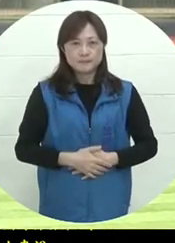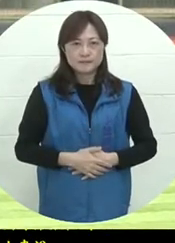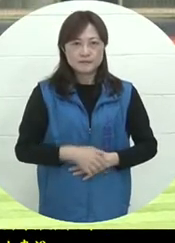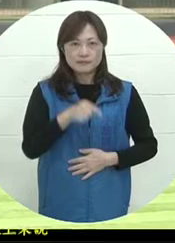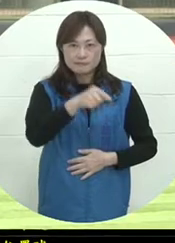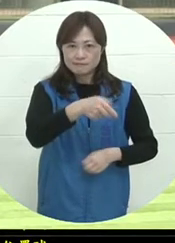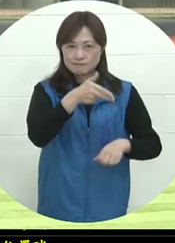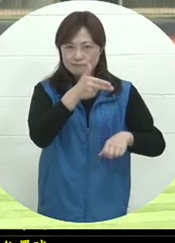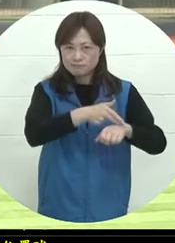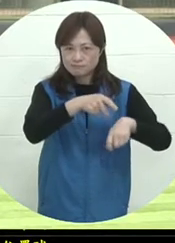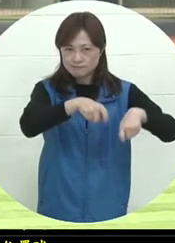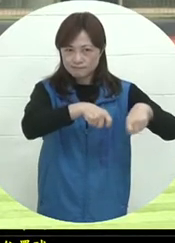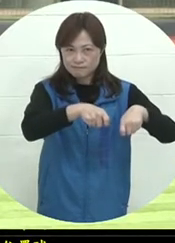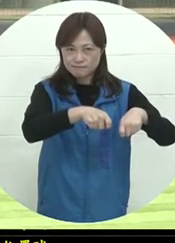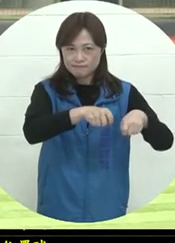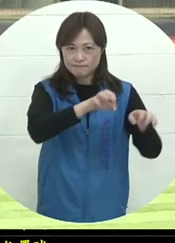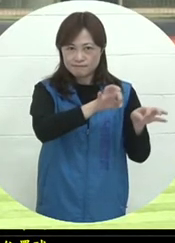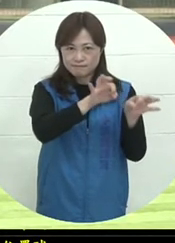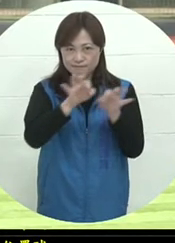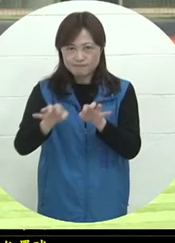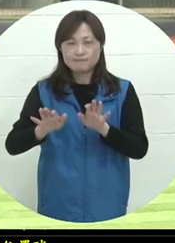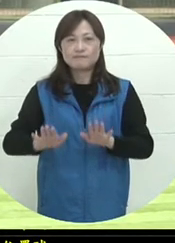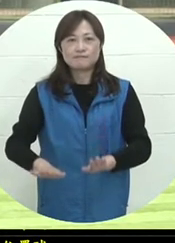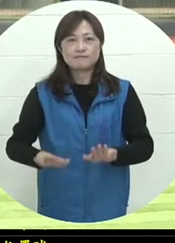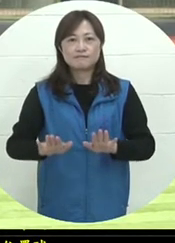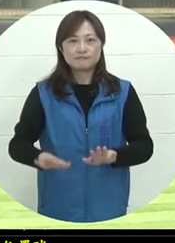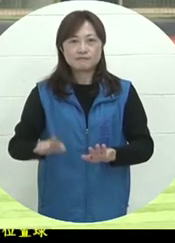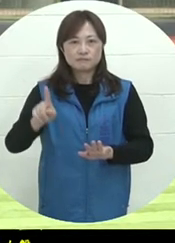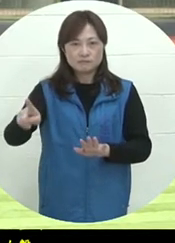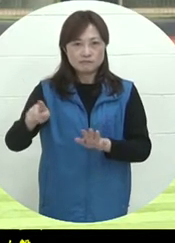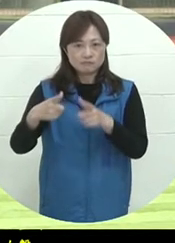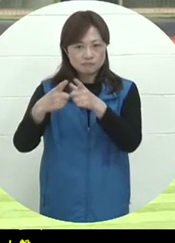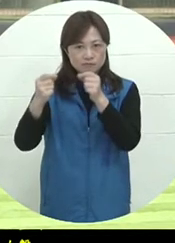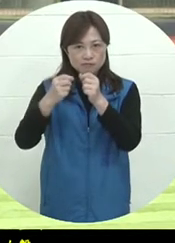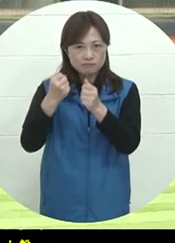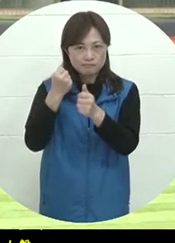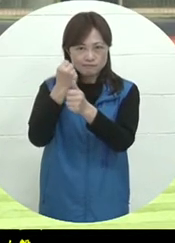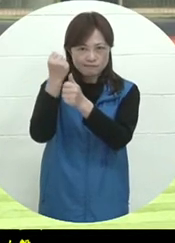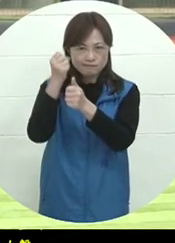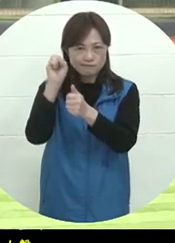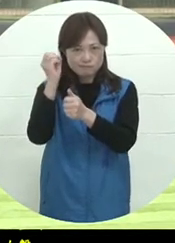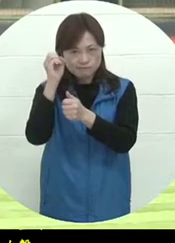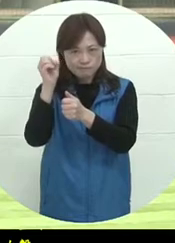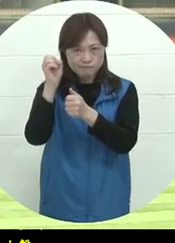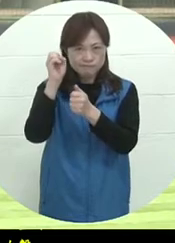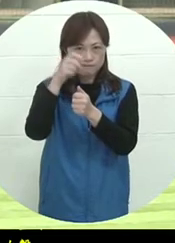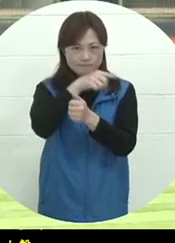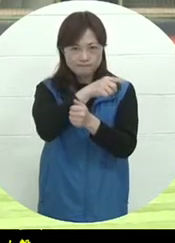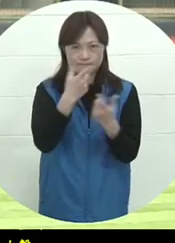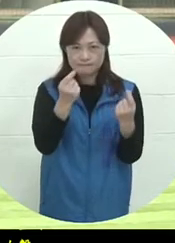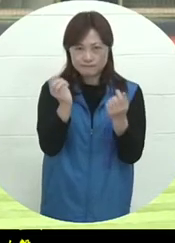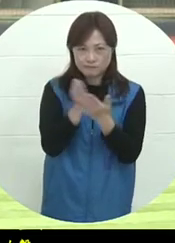Today, I encountered a Japanese pitcher who is good at controlling the ball. He still chose the ball carefully, so he had the opportunity